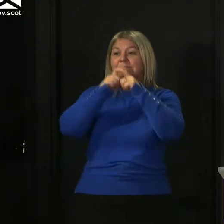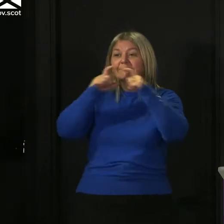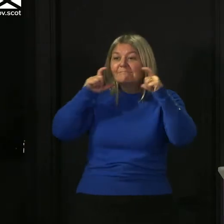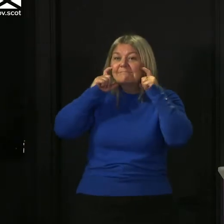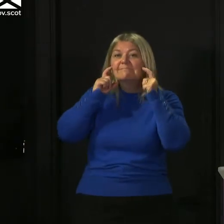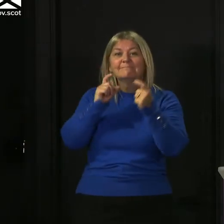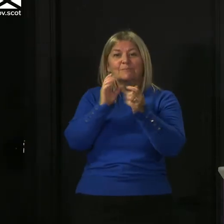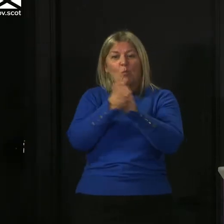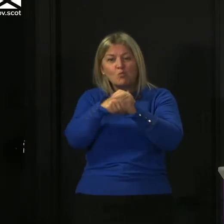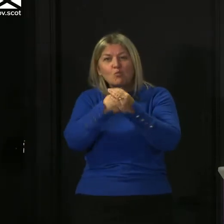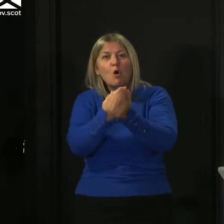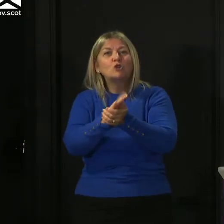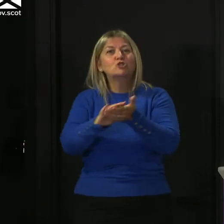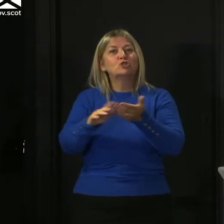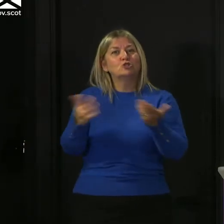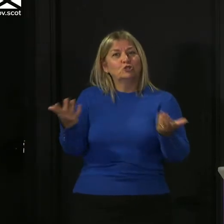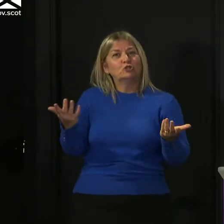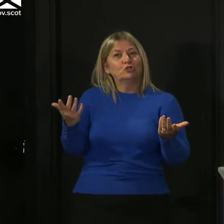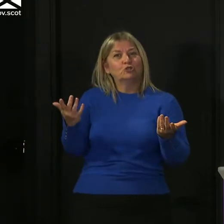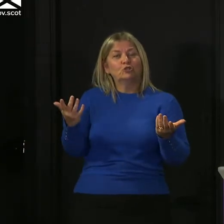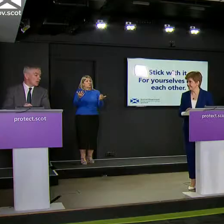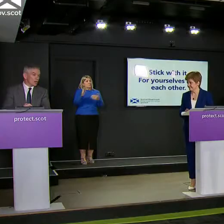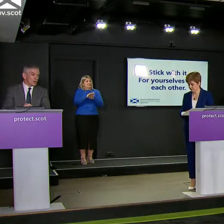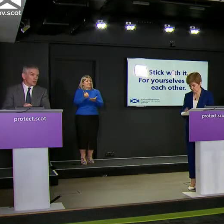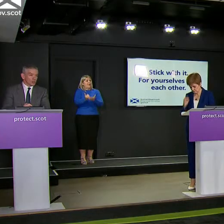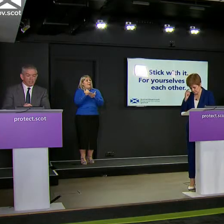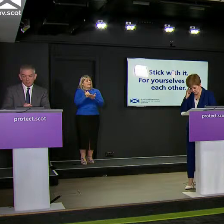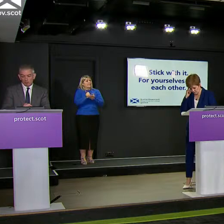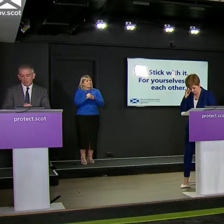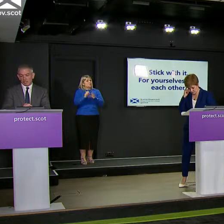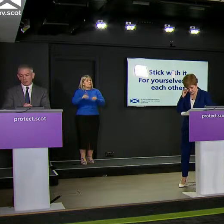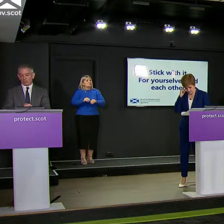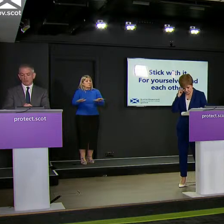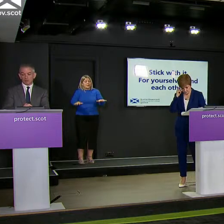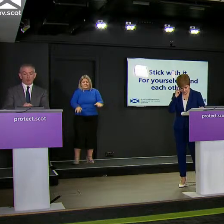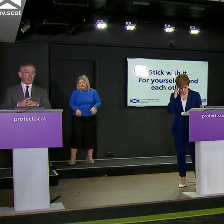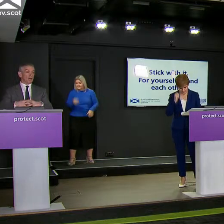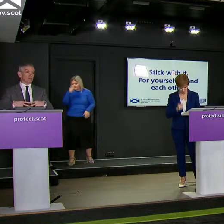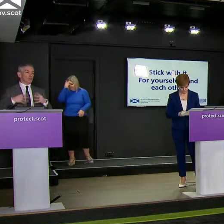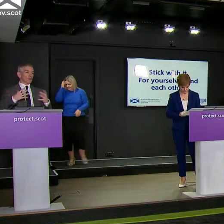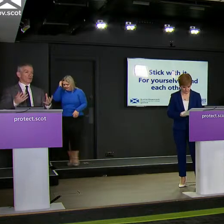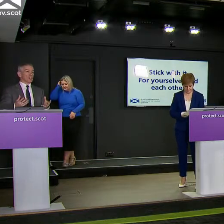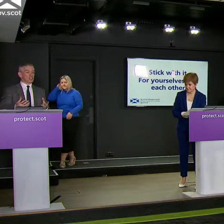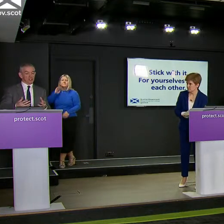when you are interacting with another person. when they have their conversations,